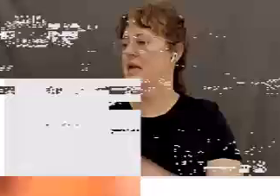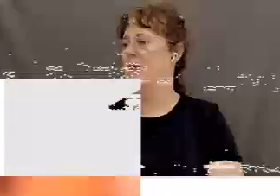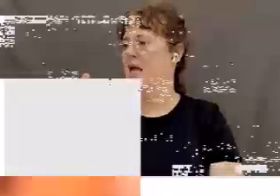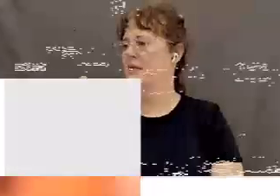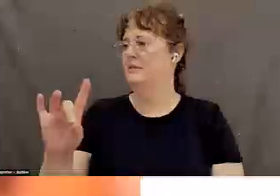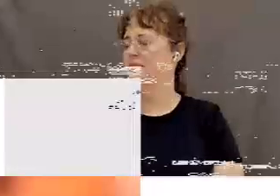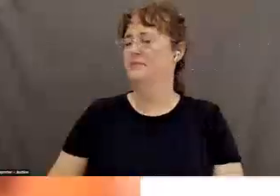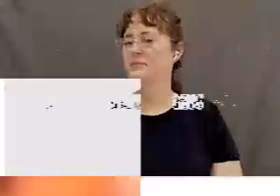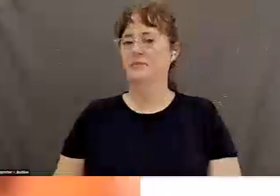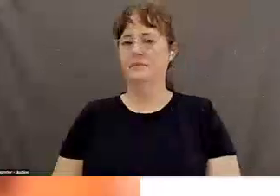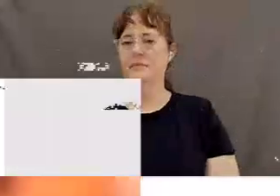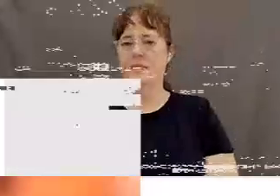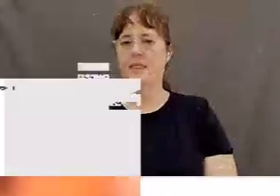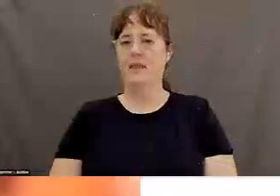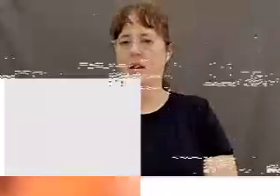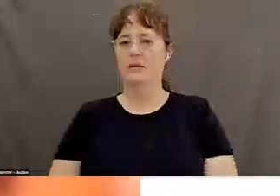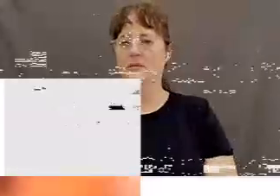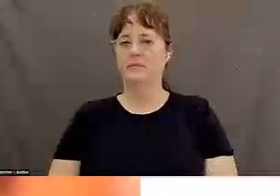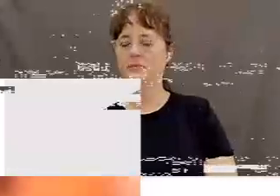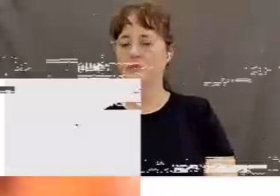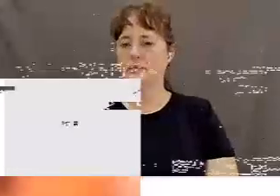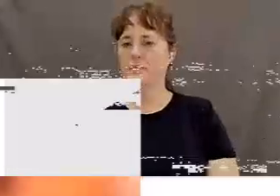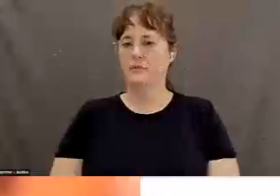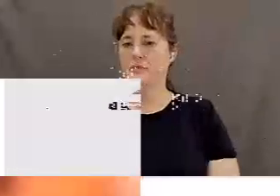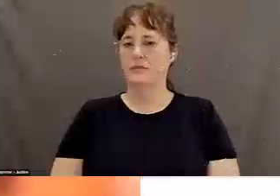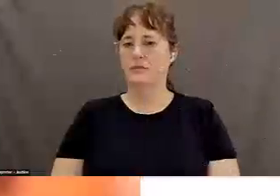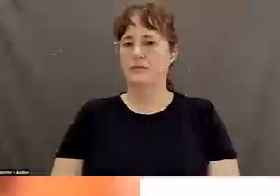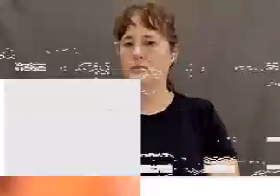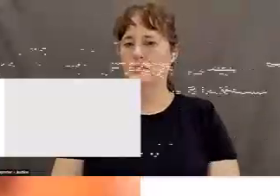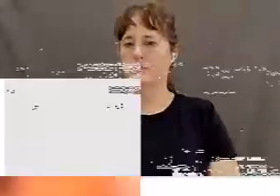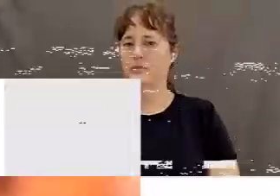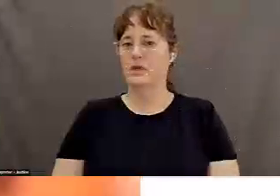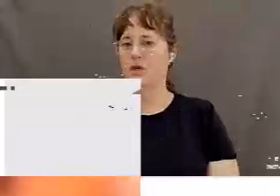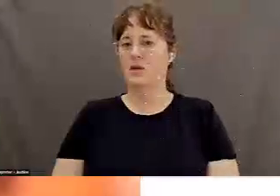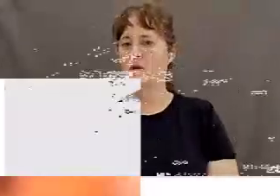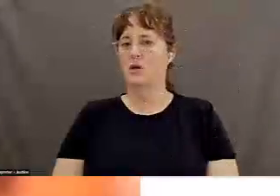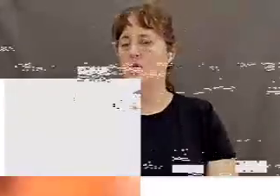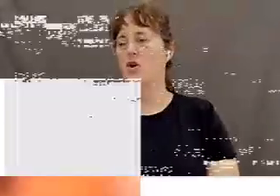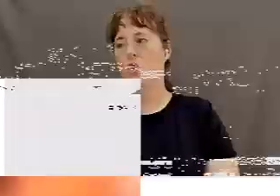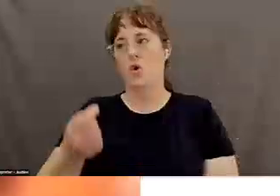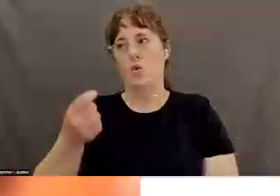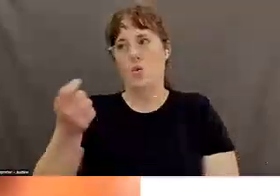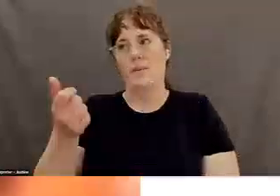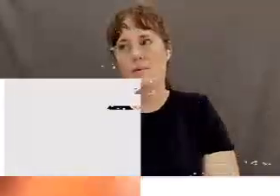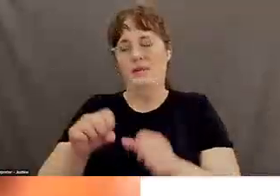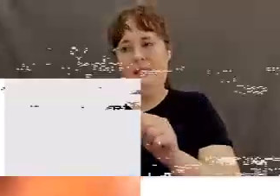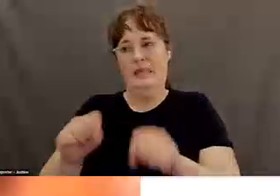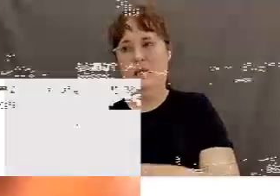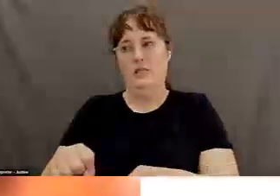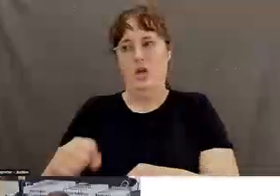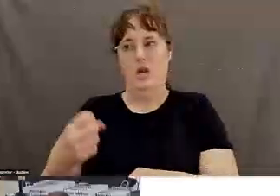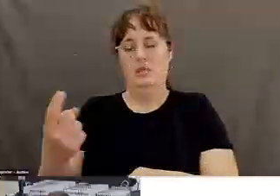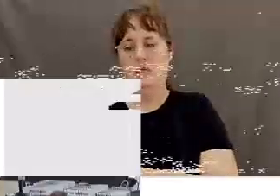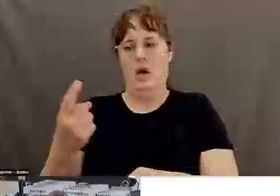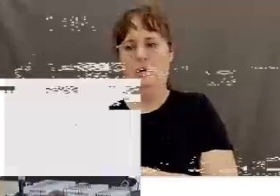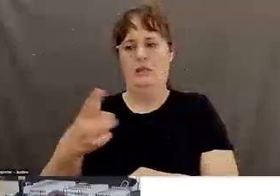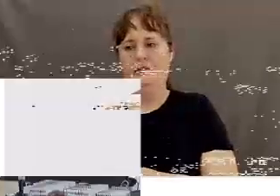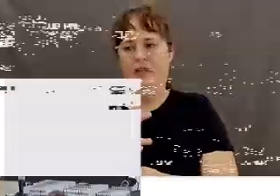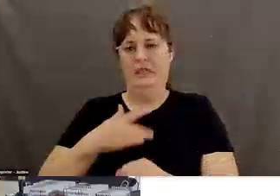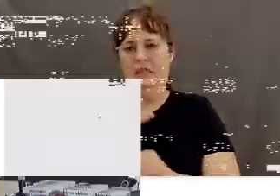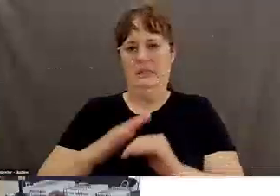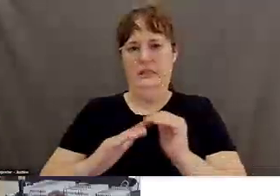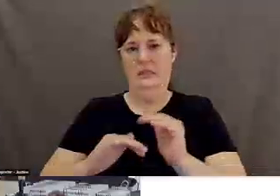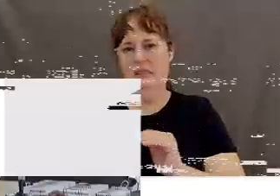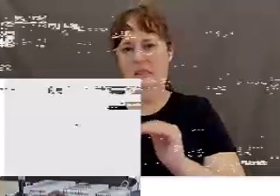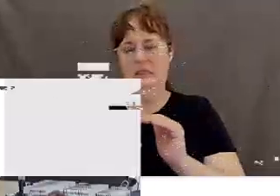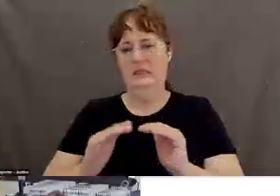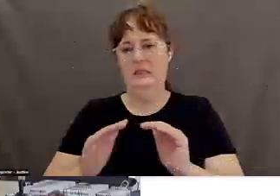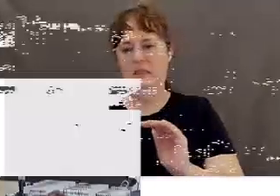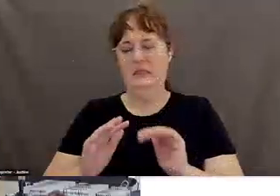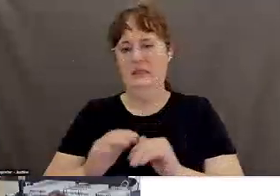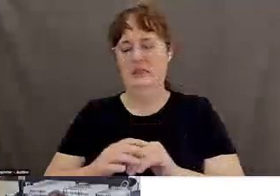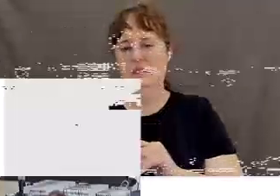Boardroom: it is without… removing a station is never a comfortable conversation to have, and if we could pull up Site 8 on the screen, that would be helpful.